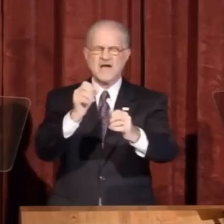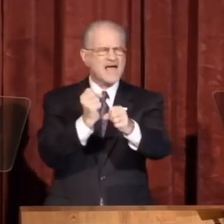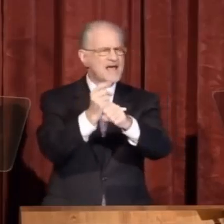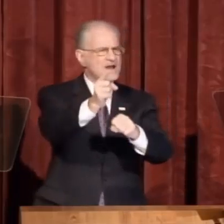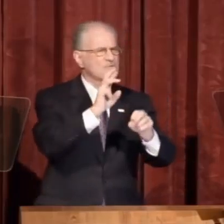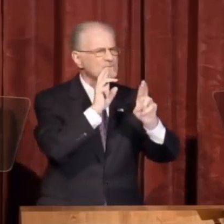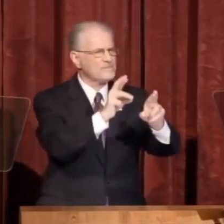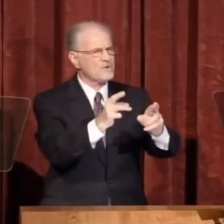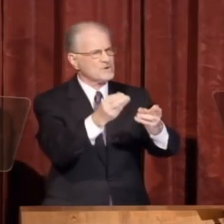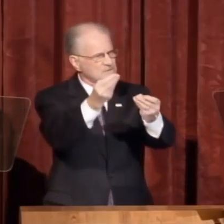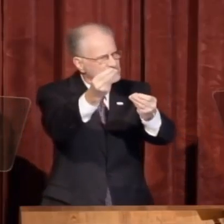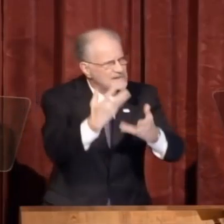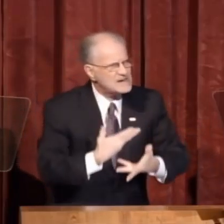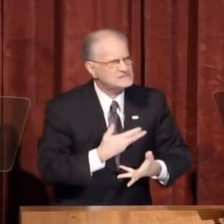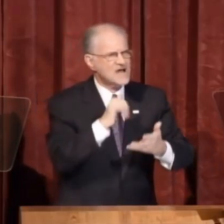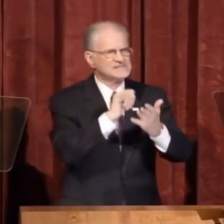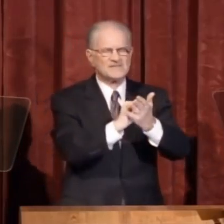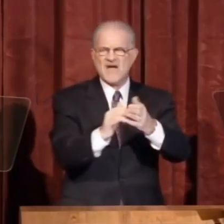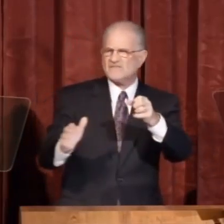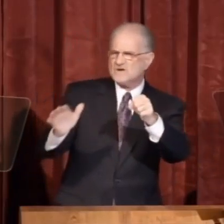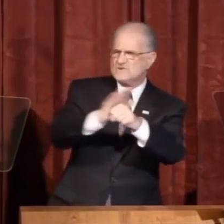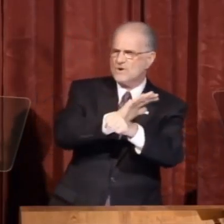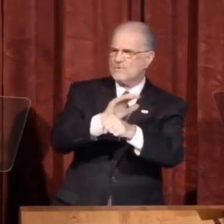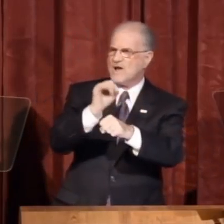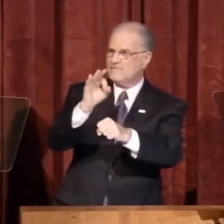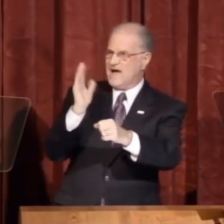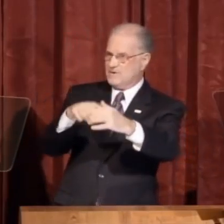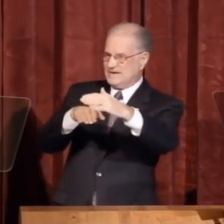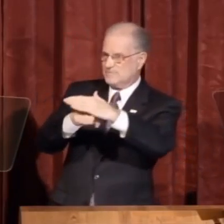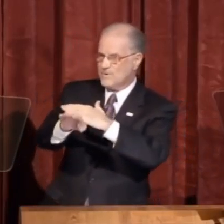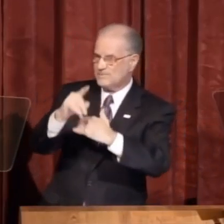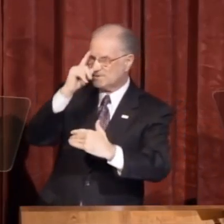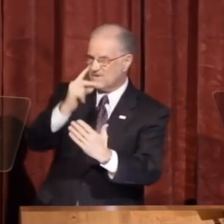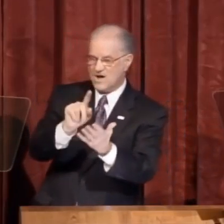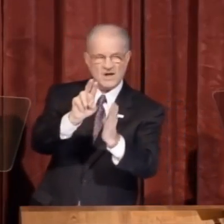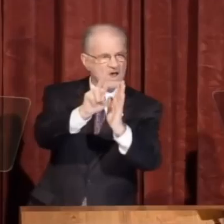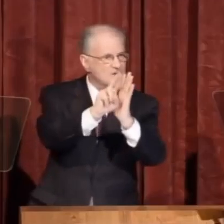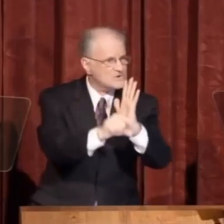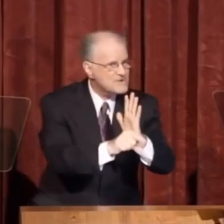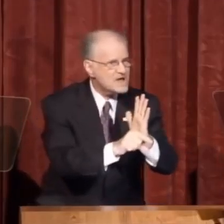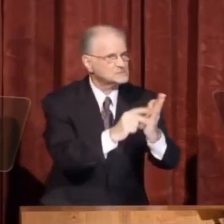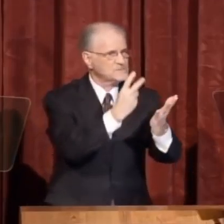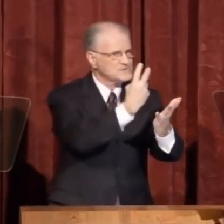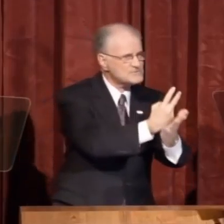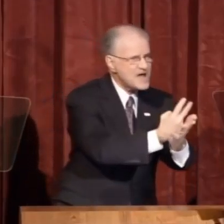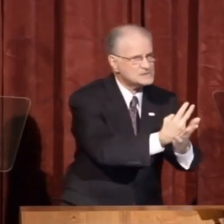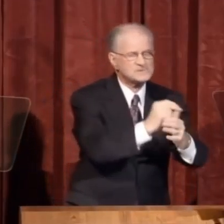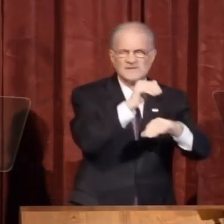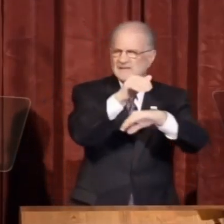Our past remains with us today. Our traditions remain with us today.